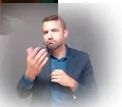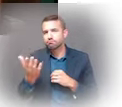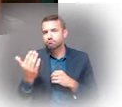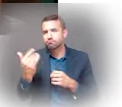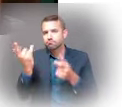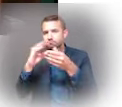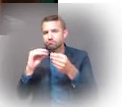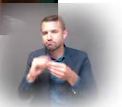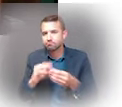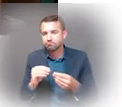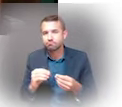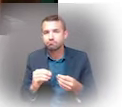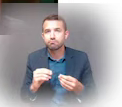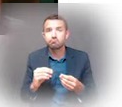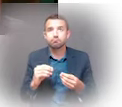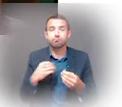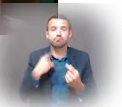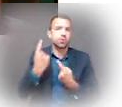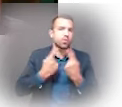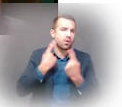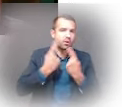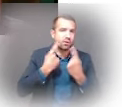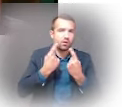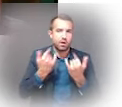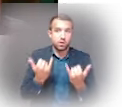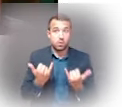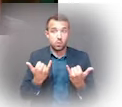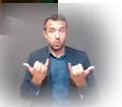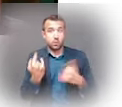I'd like us to begin to shift a little bit to the present day.